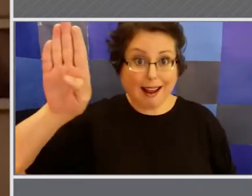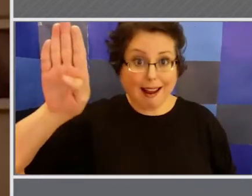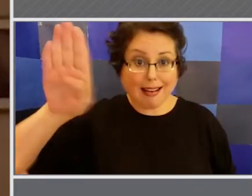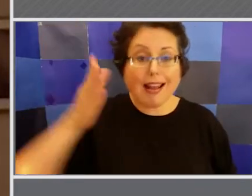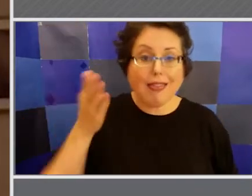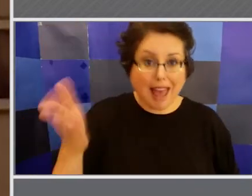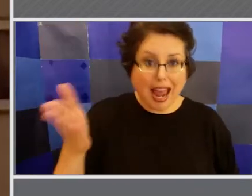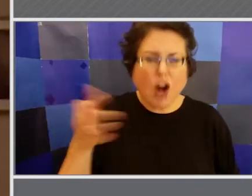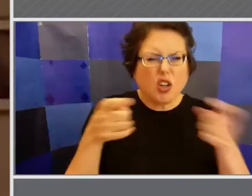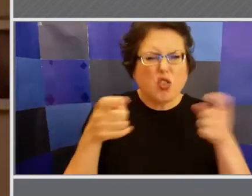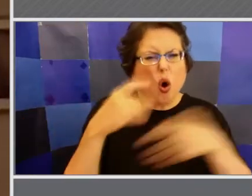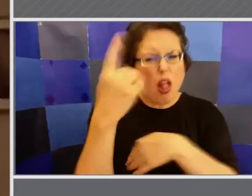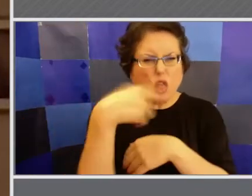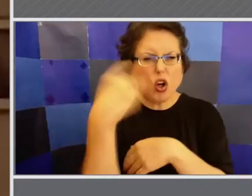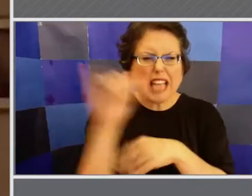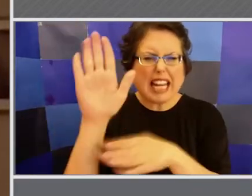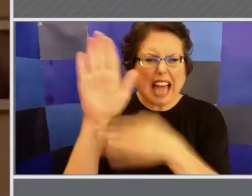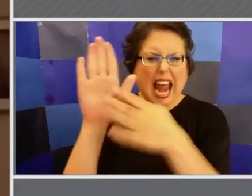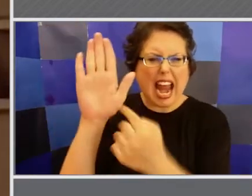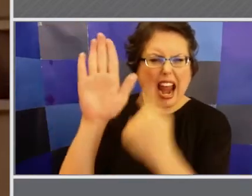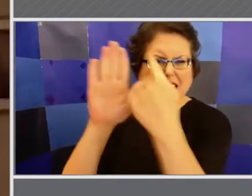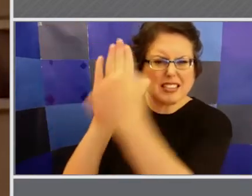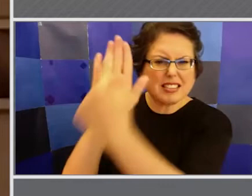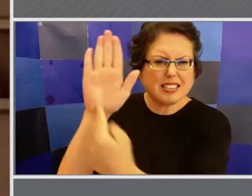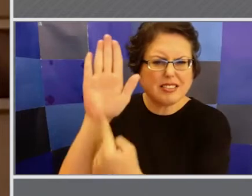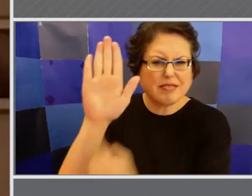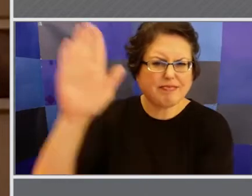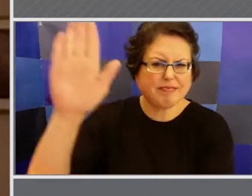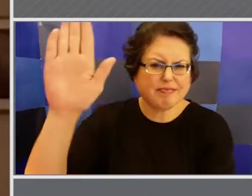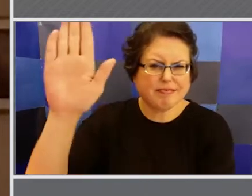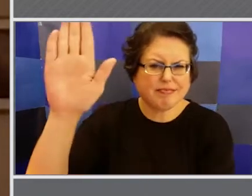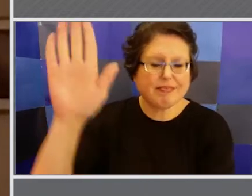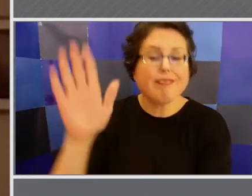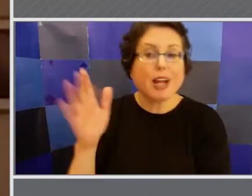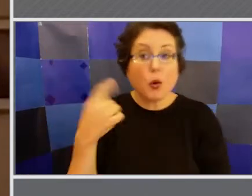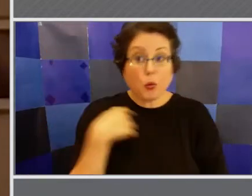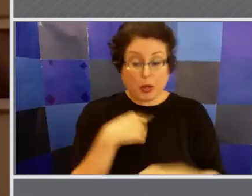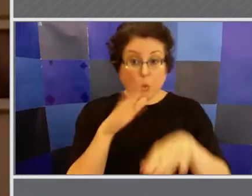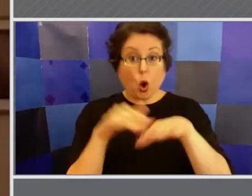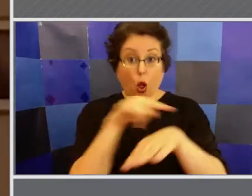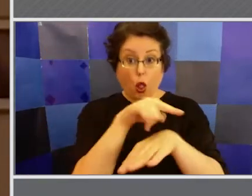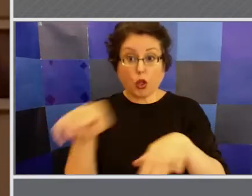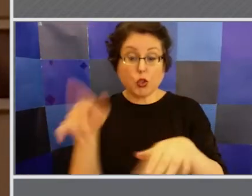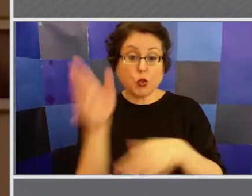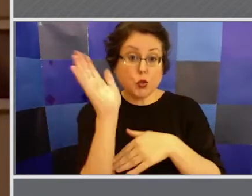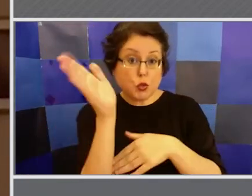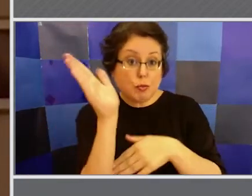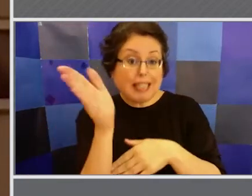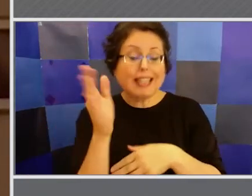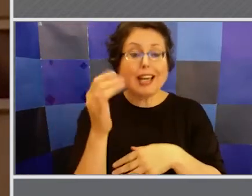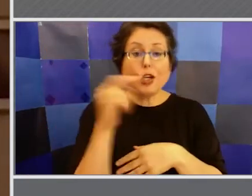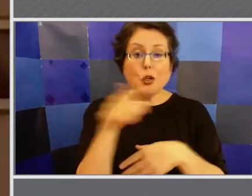like a hand. We will call on you to speak, you'll be unmuted. You can ask your question.